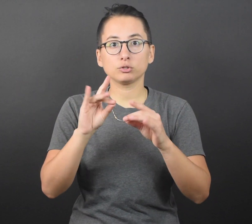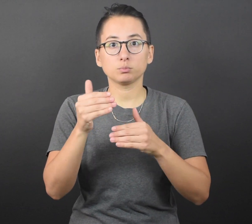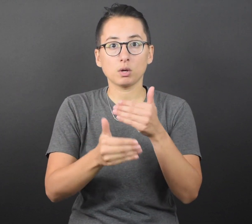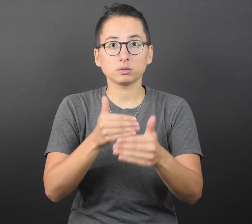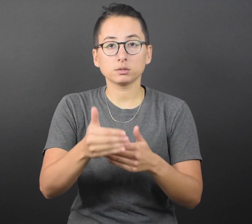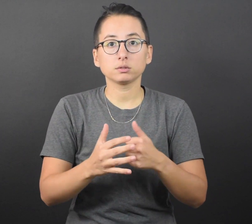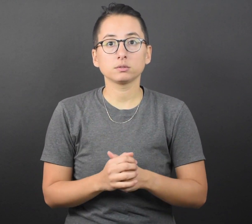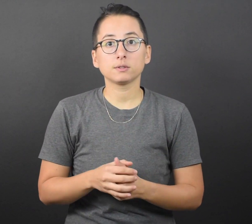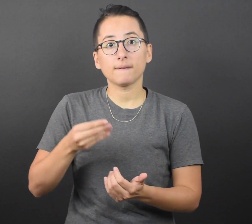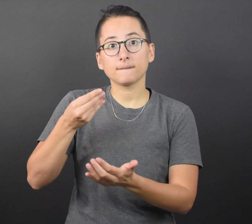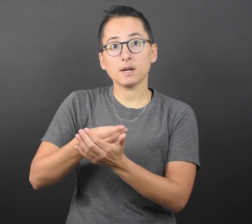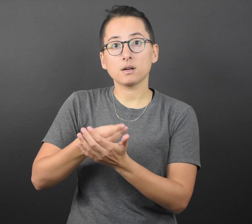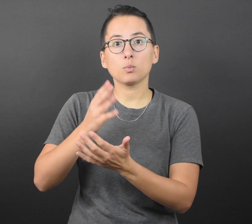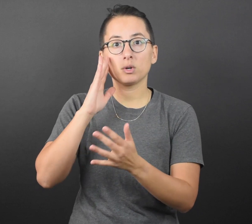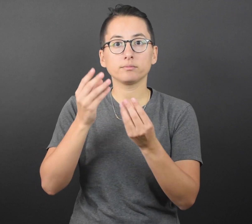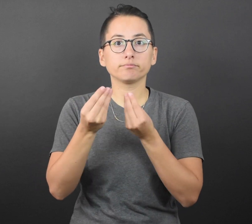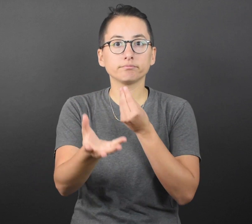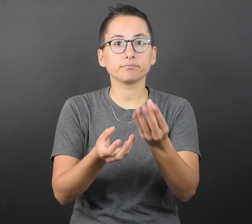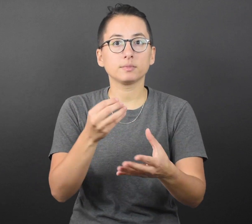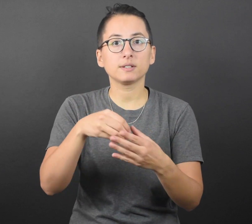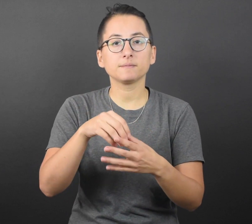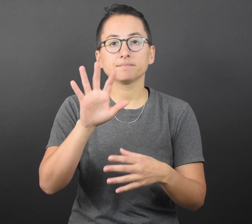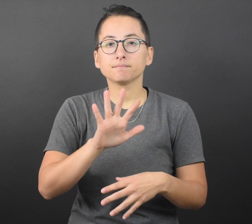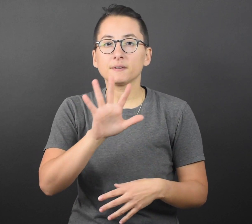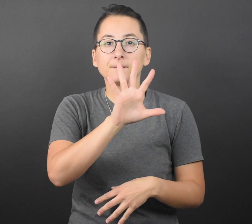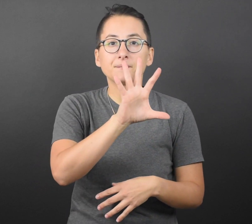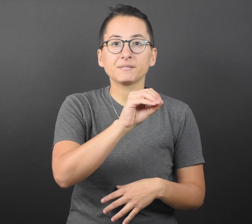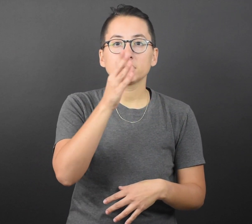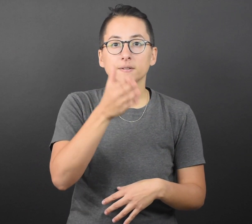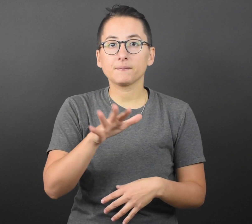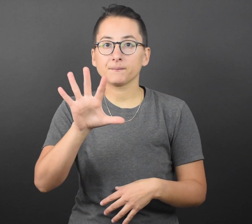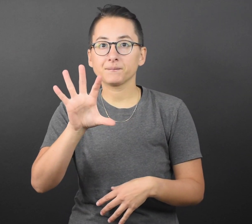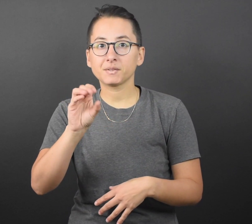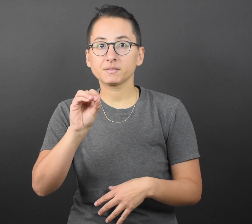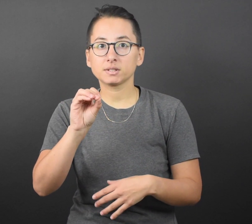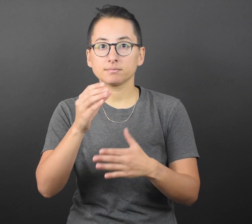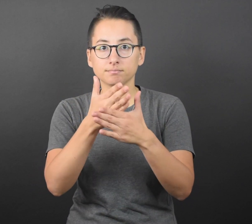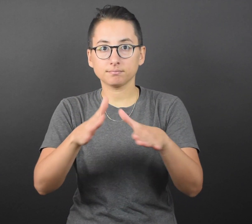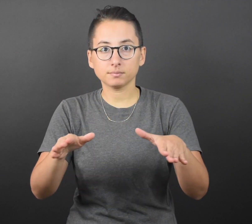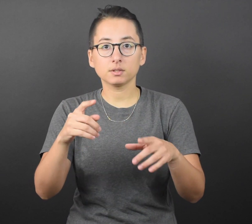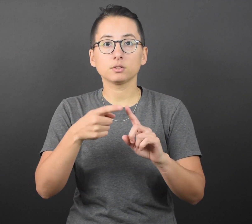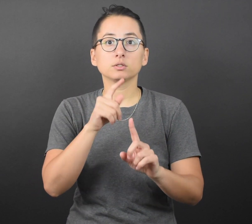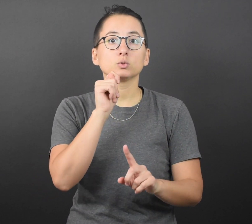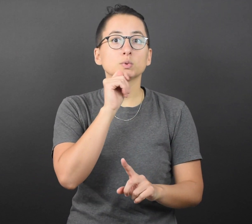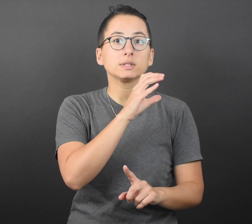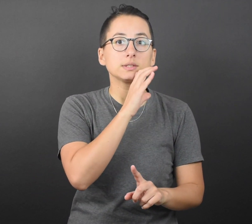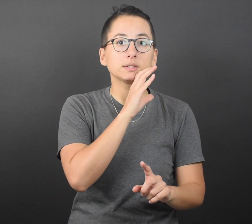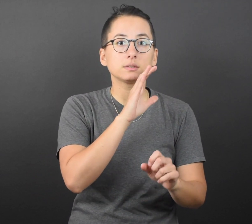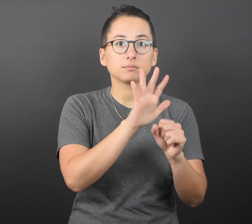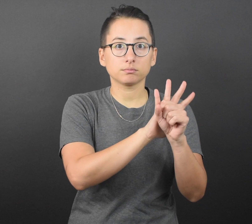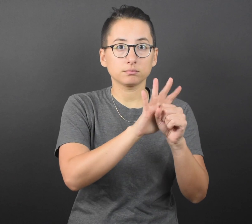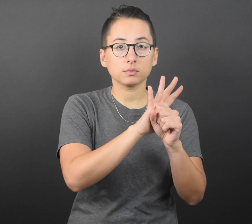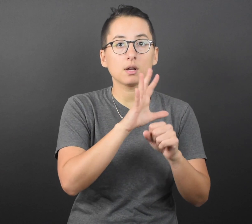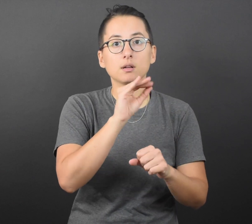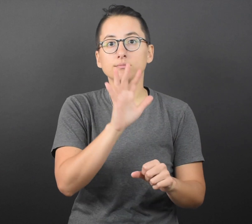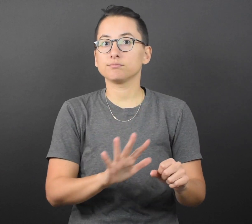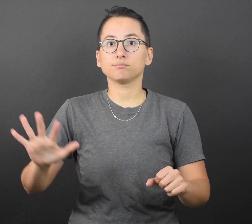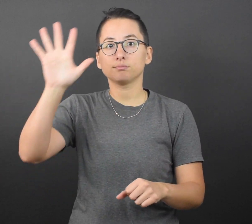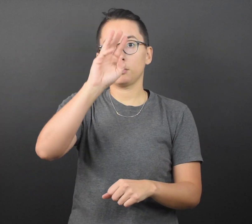assistance from other state relief programs will be prioritized in the selection process. Funding